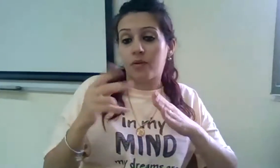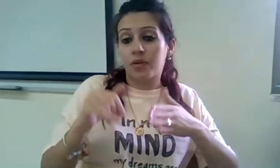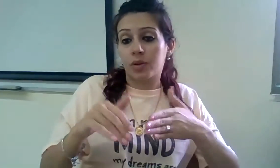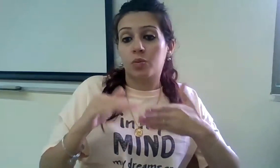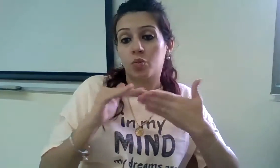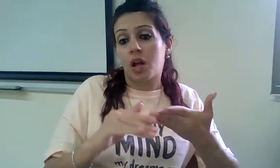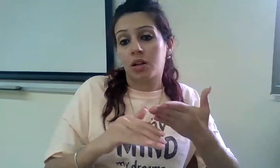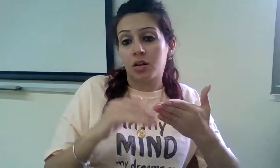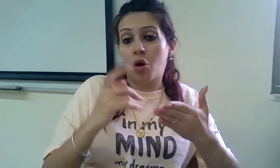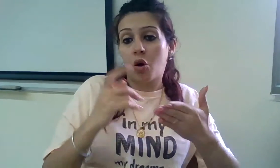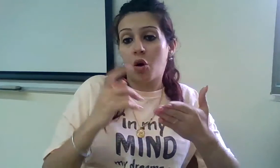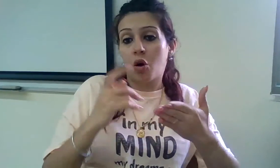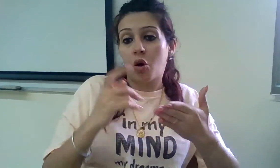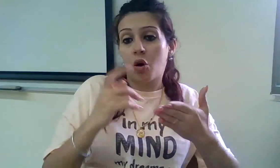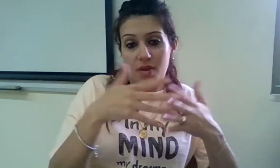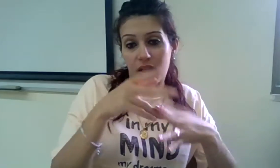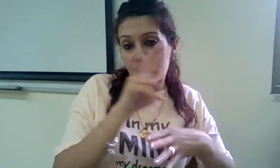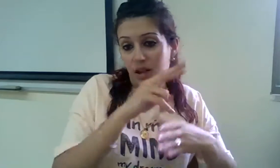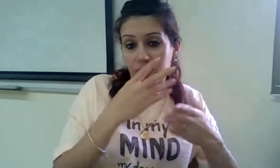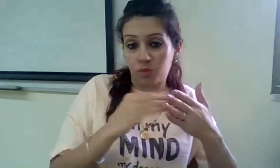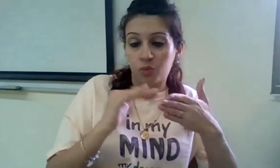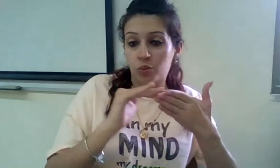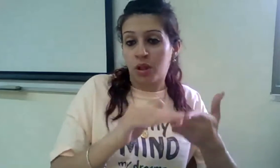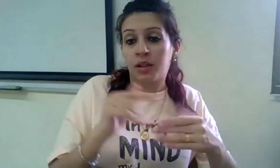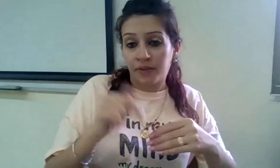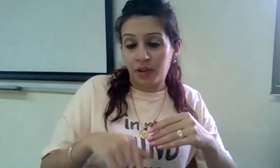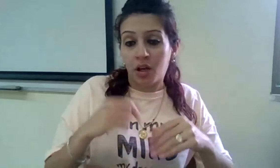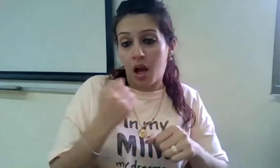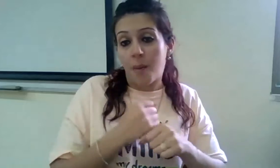project that you can probably utilize called Multinclude,